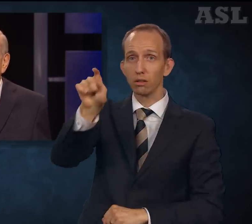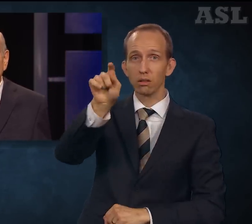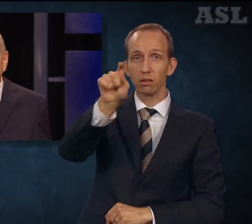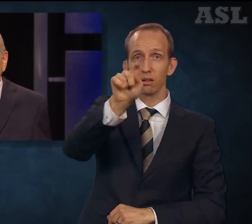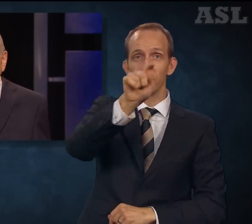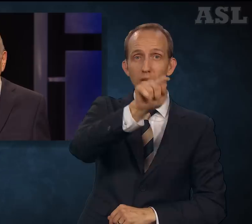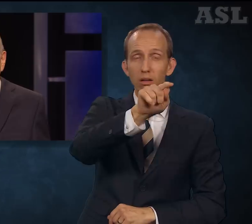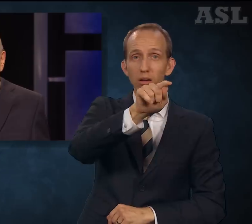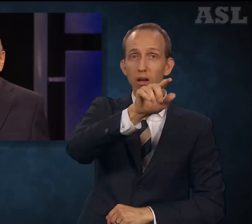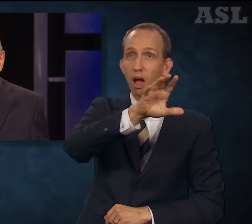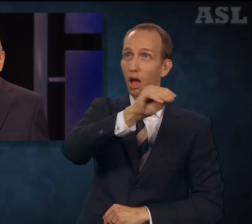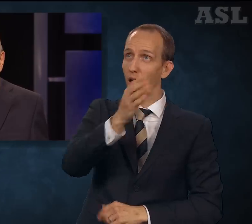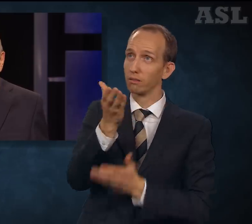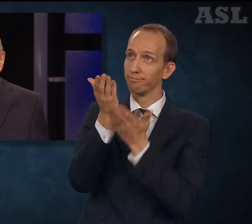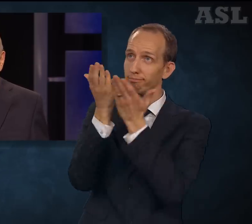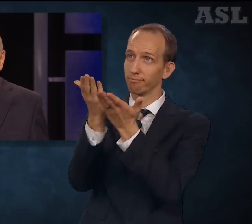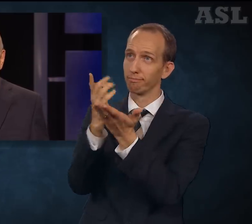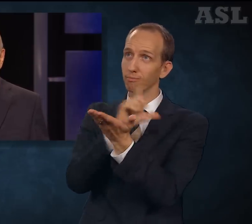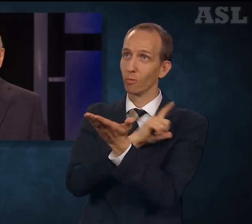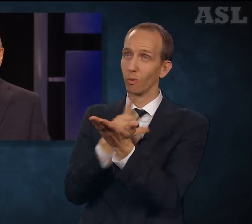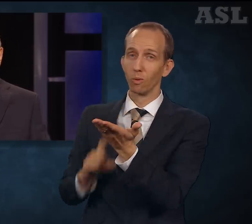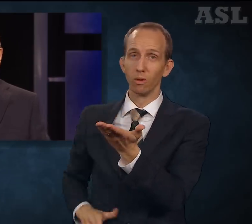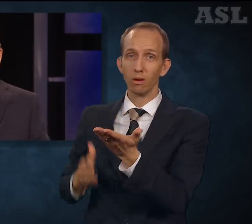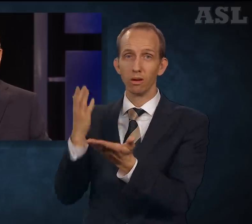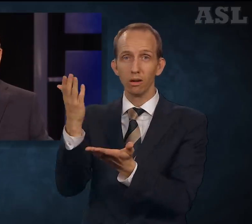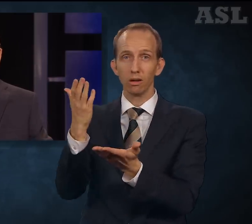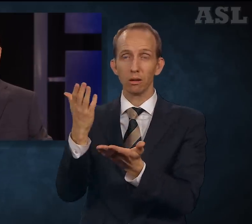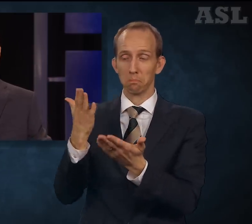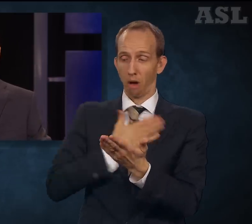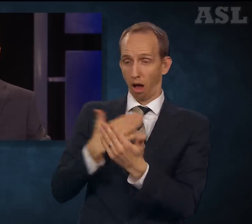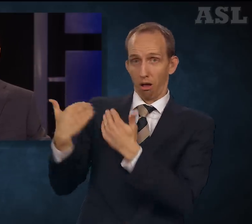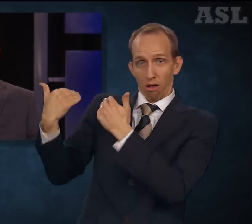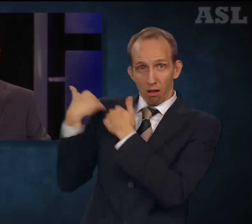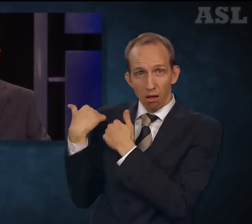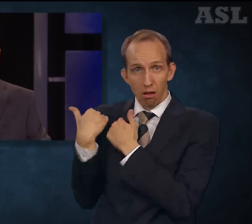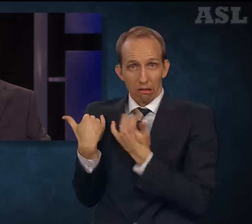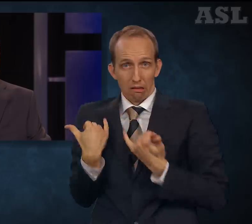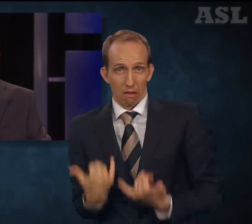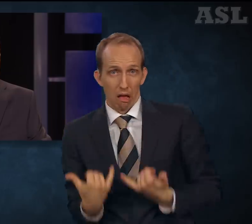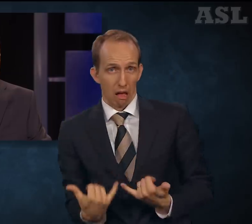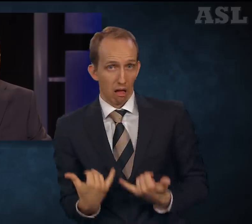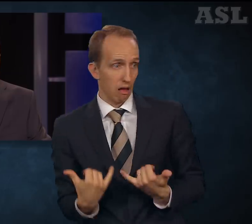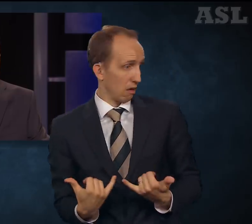PROPHET JOSEPH SMITH, TO PRESIDENT BRIGHAM YOUNG, AND OTHERS--AND ULTIMATELY TO THE